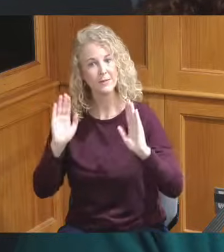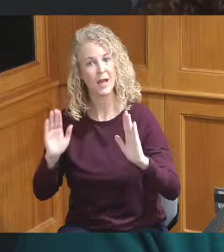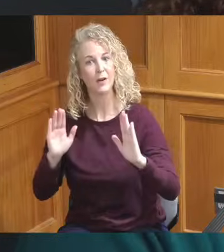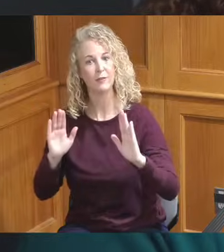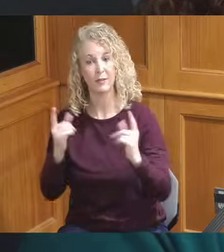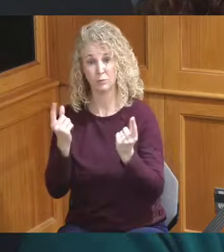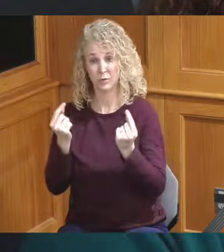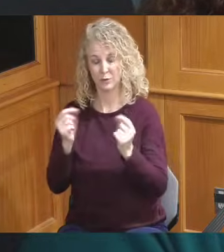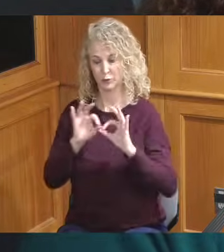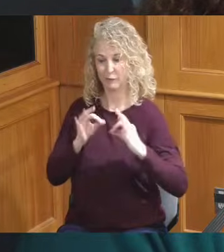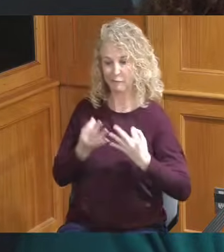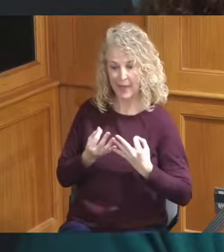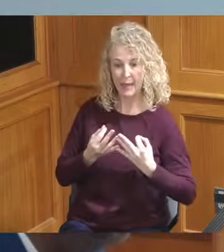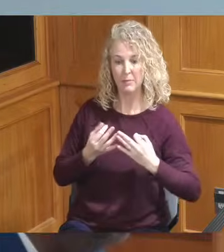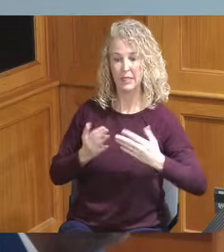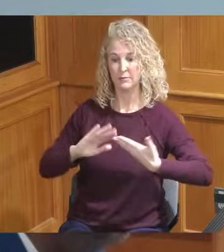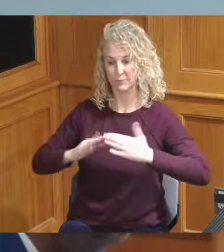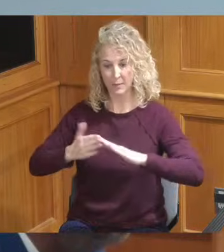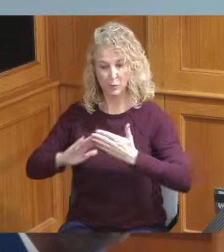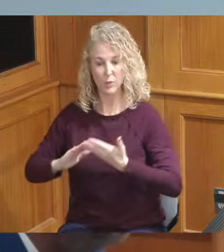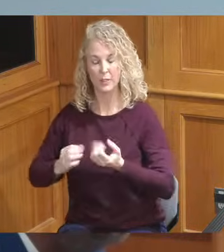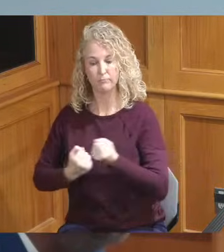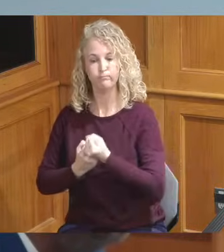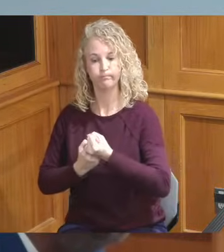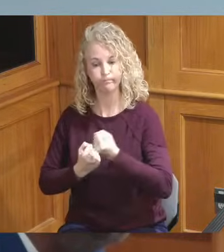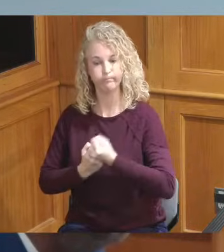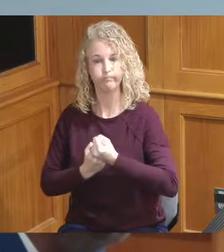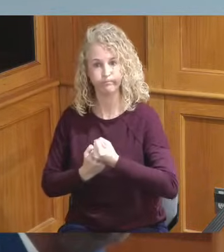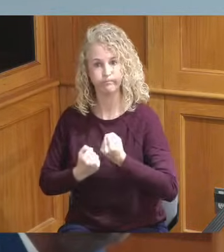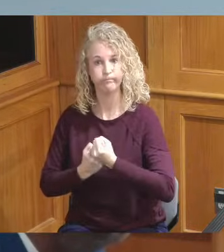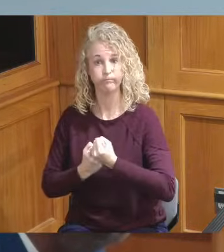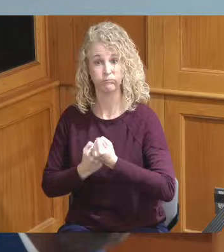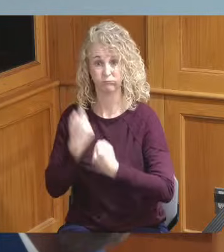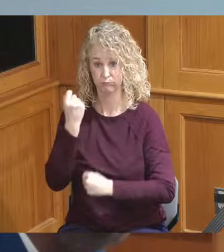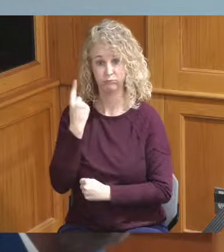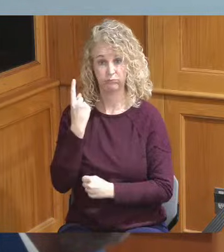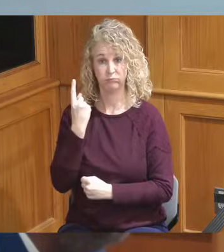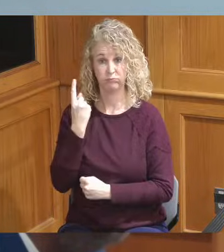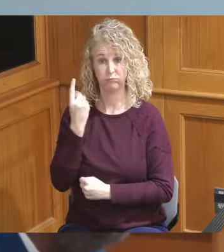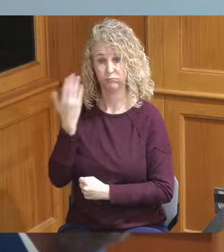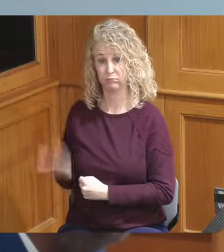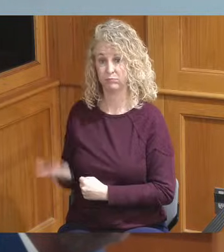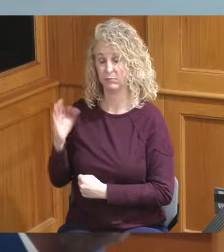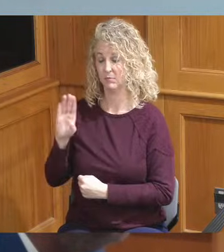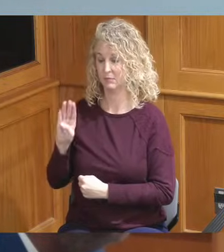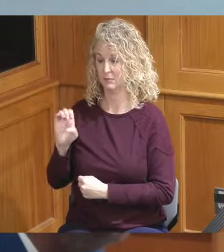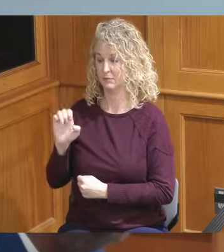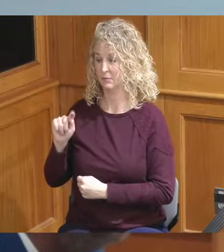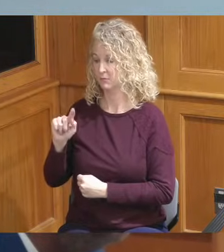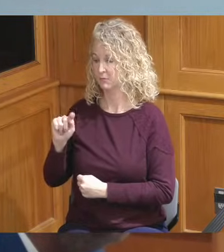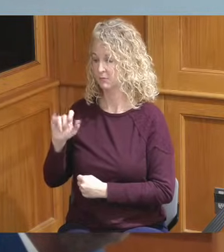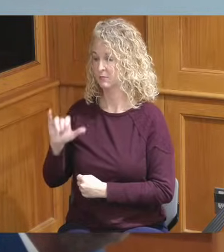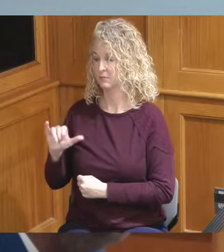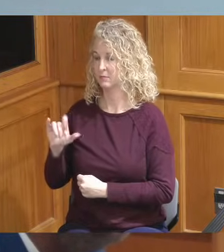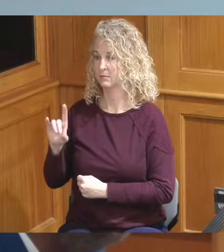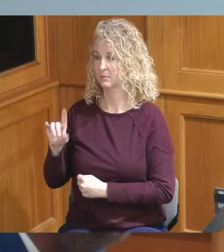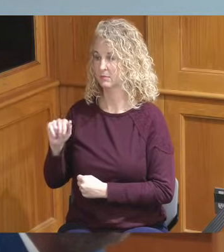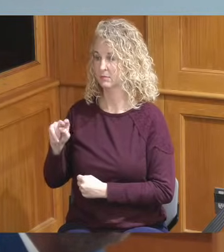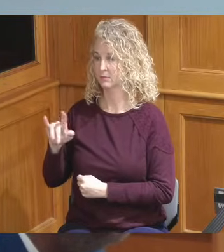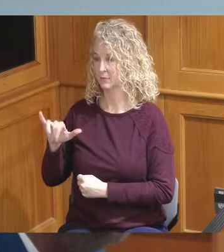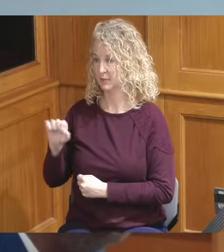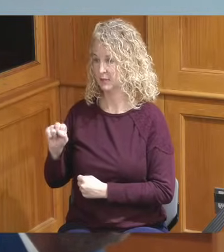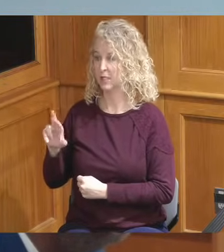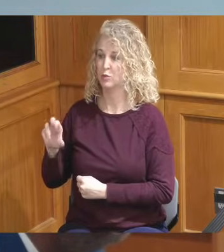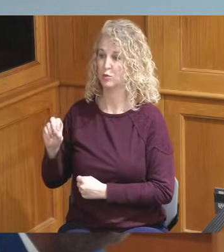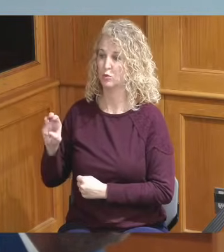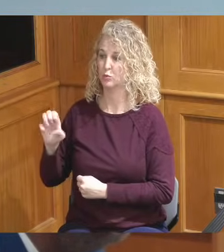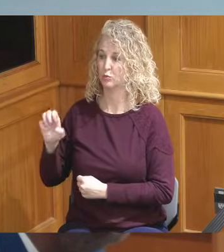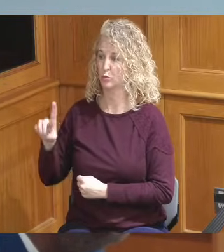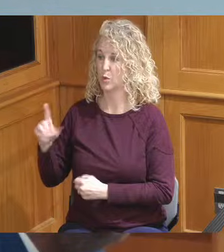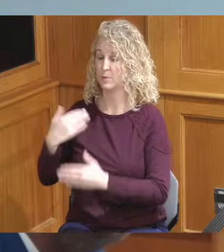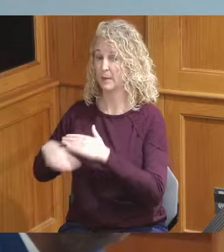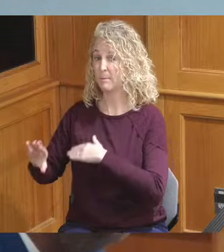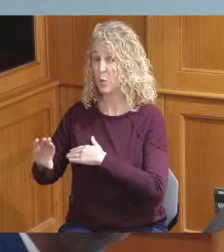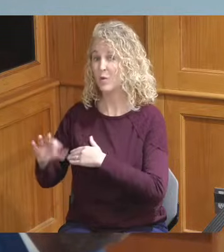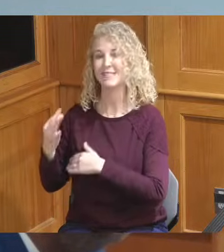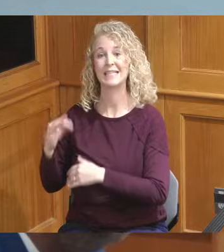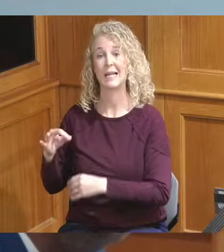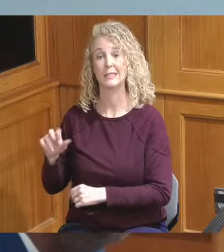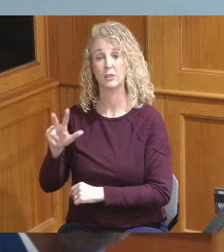and the conscience of our nation. Whereas Betty Daniels Roseman was born May 14th, 1939 at